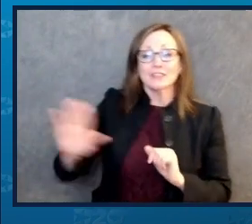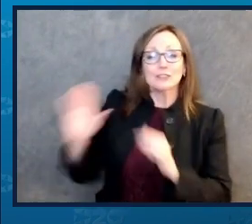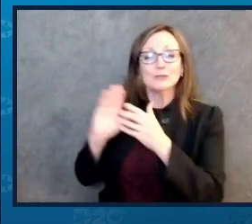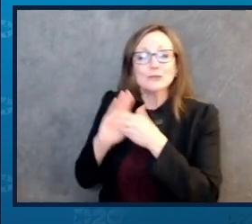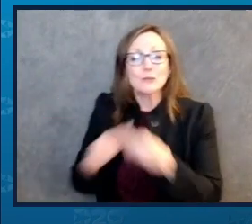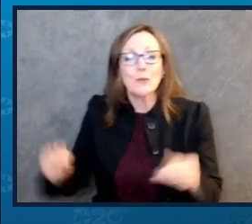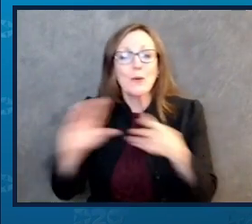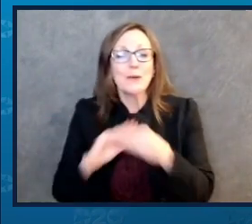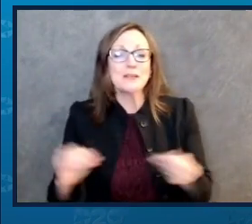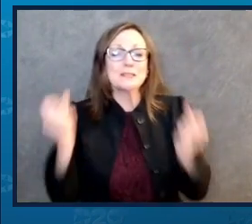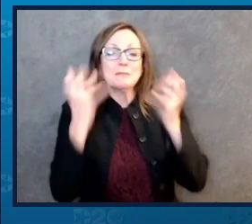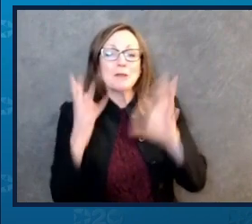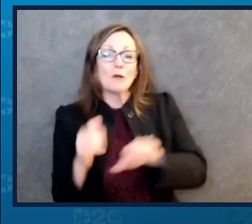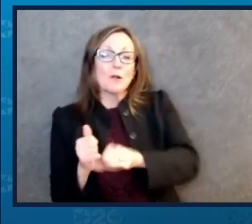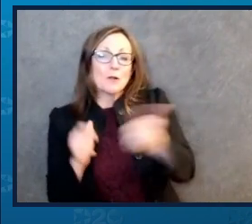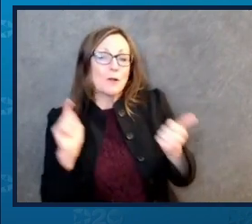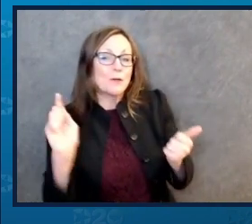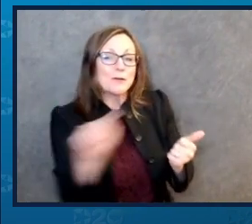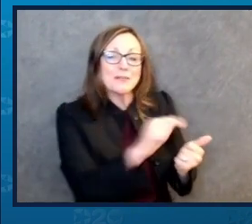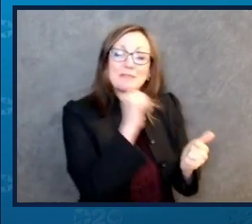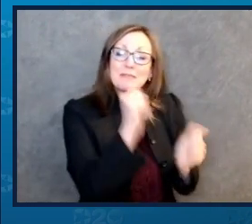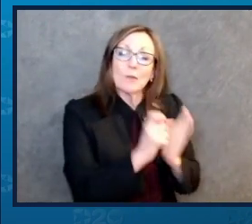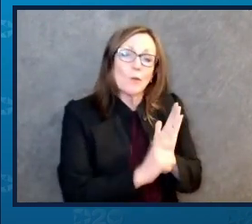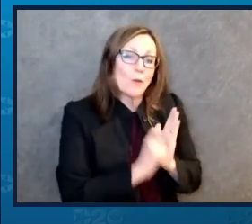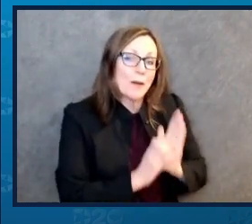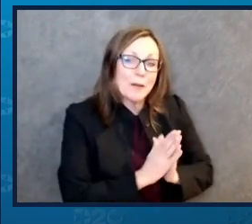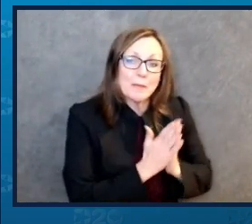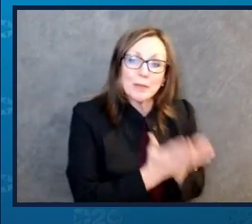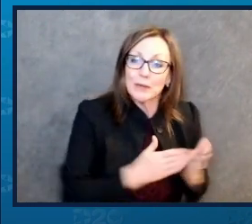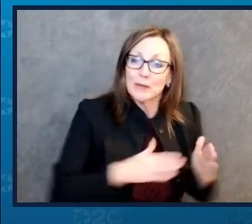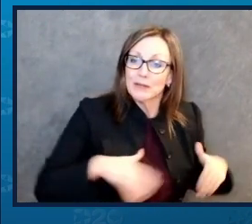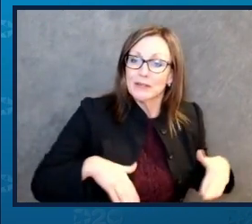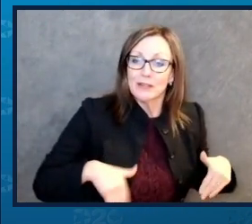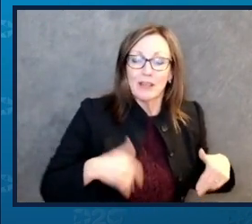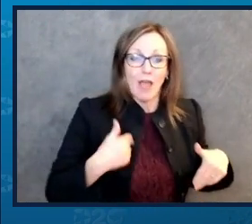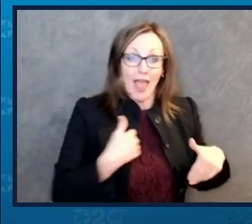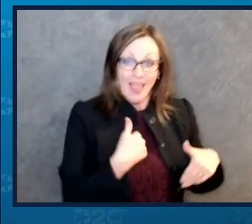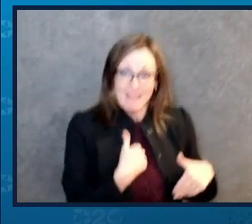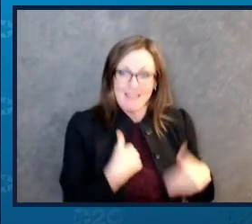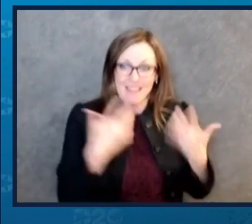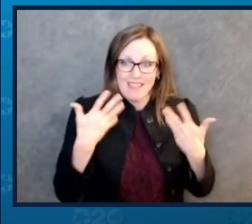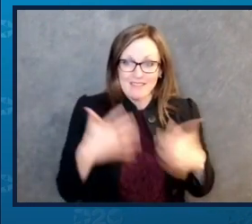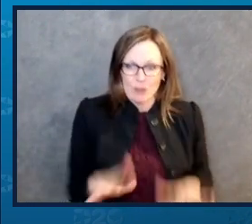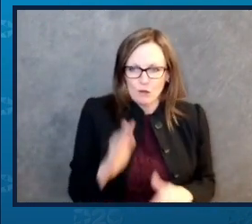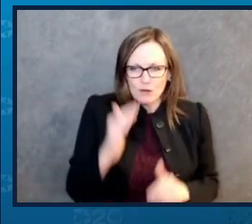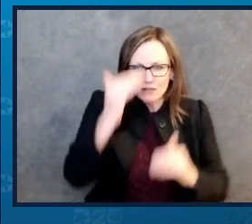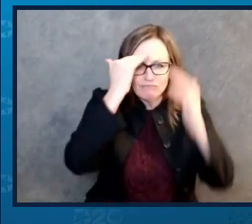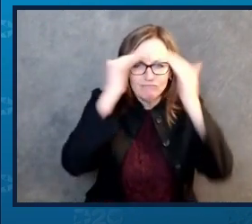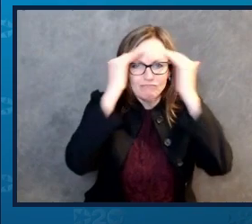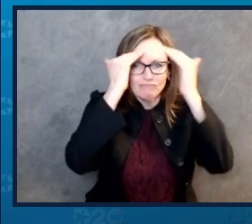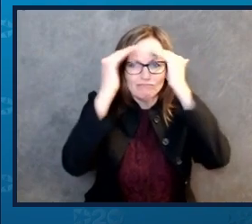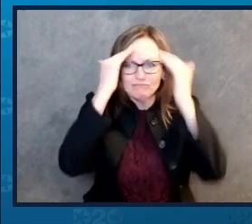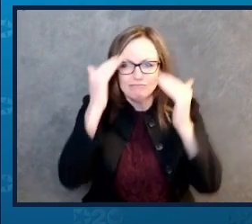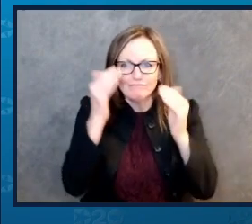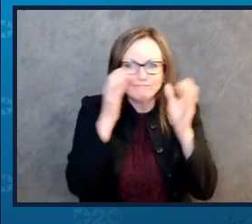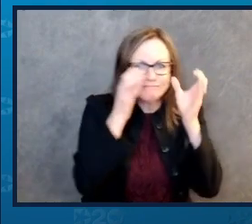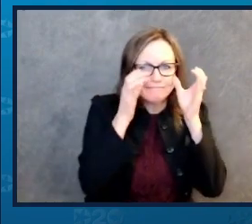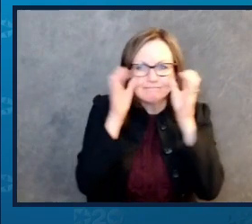NOR WOMAN, WHOSE SHOULDERS I